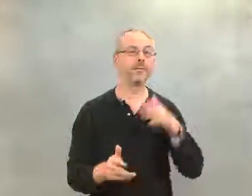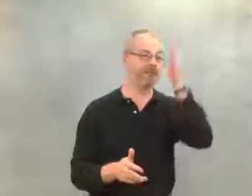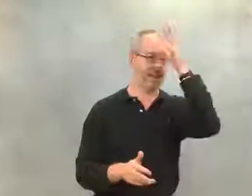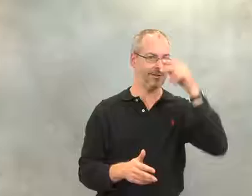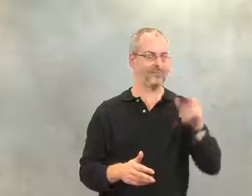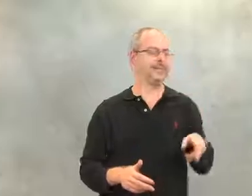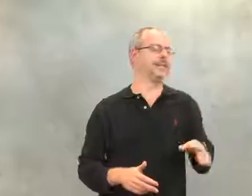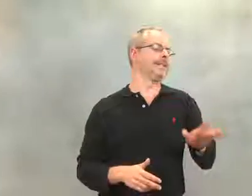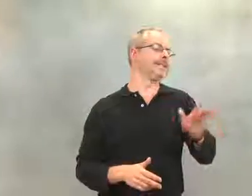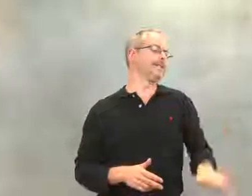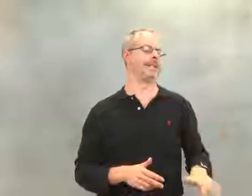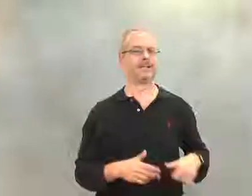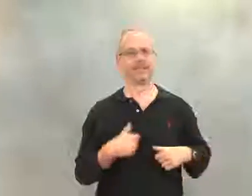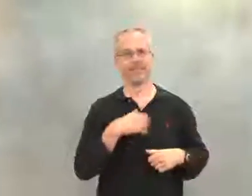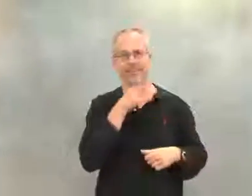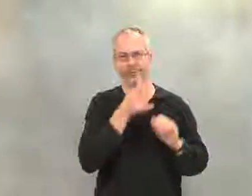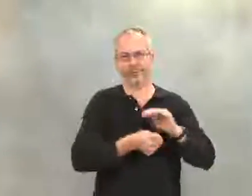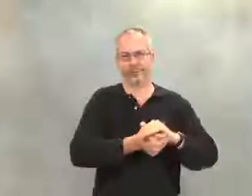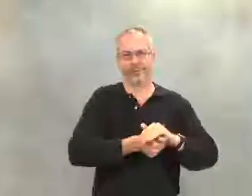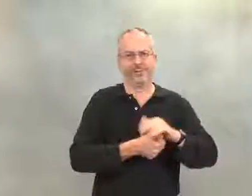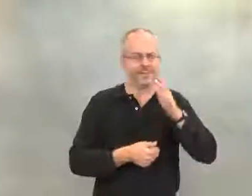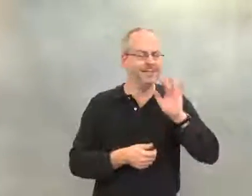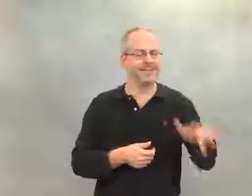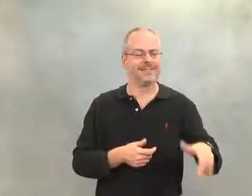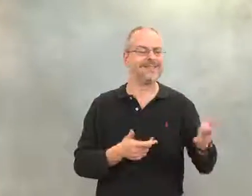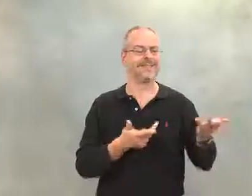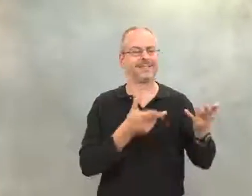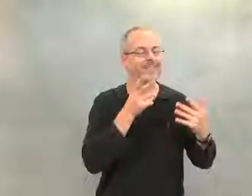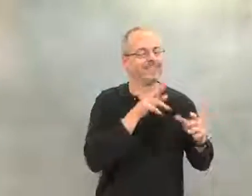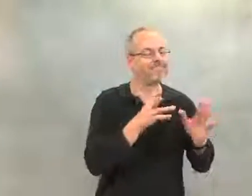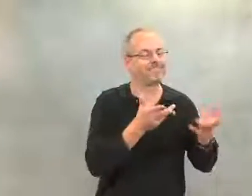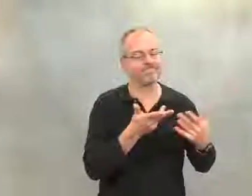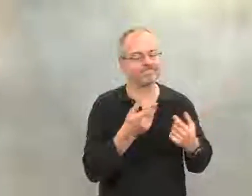My father thought my mother was such a slowpoke.